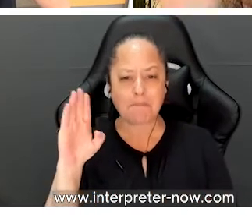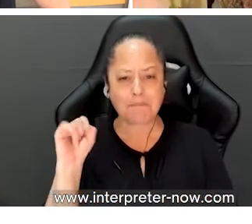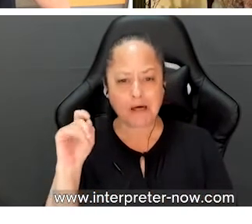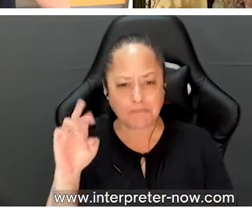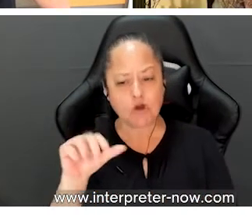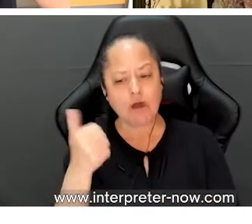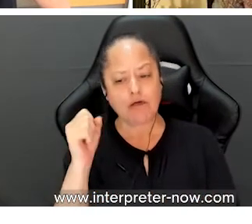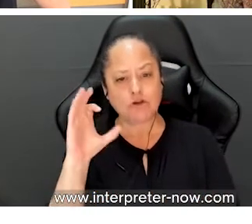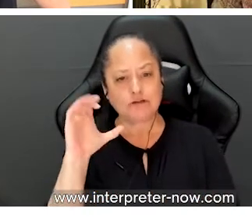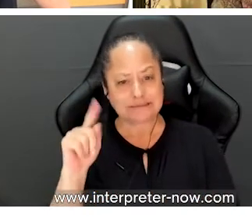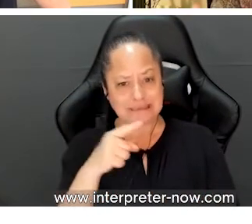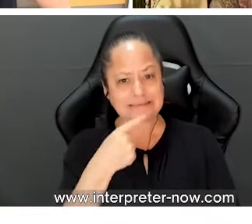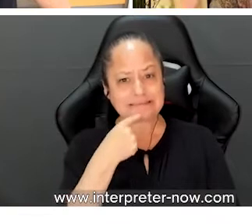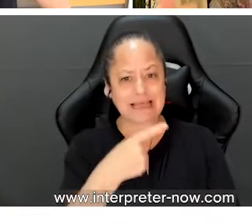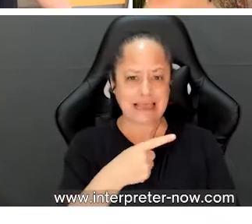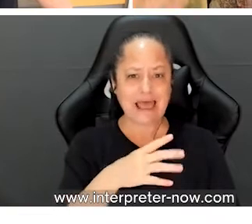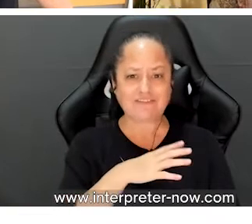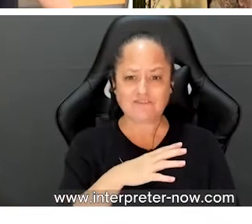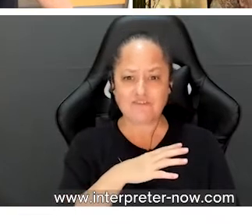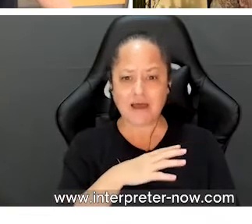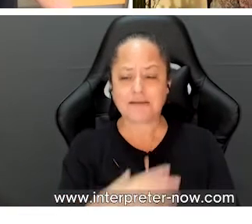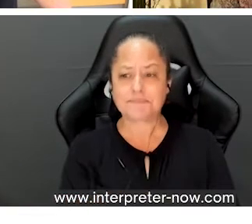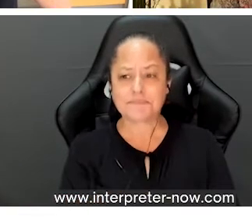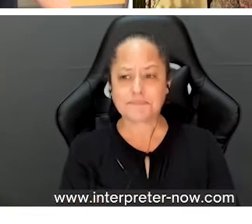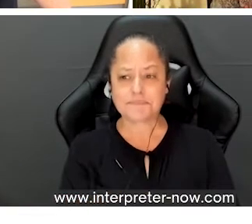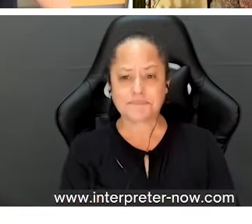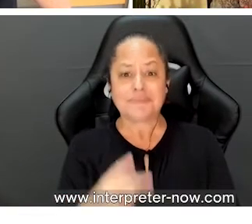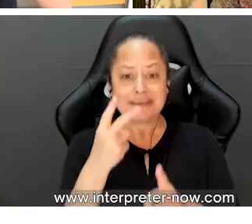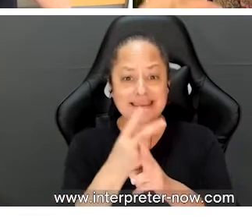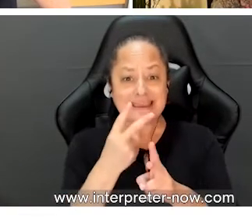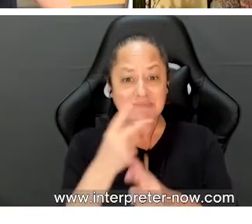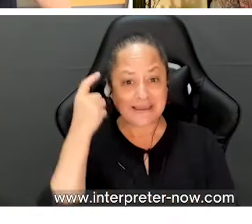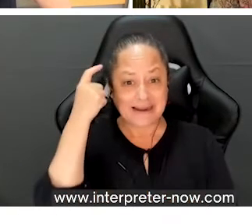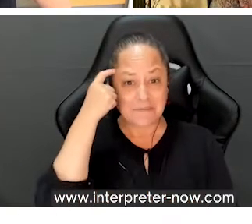So keeping that in mind again, so going back to the Christmas parties, or any celebrations